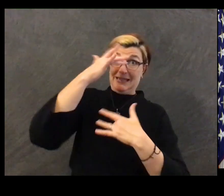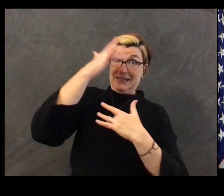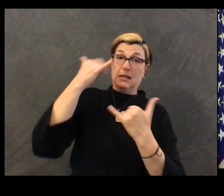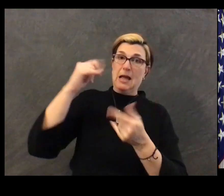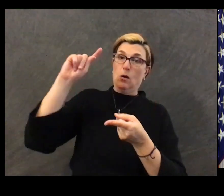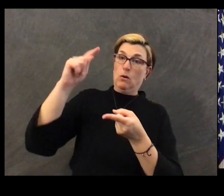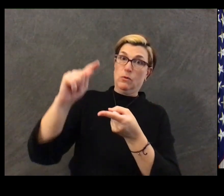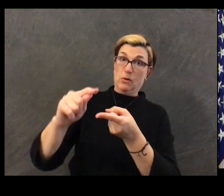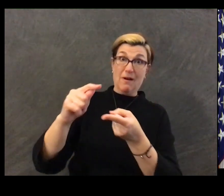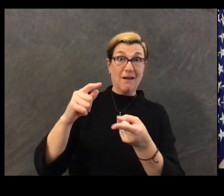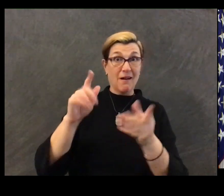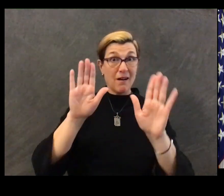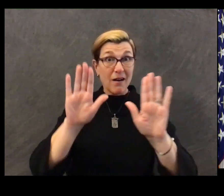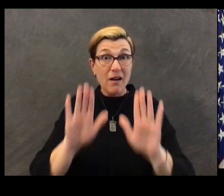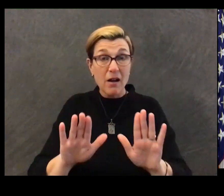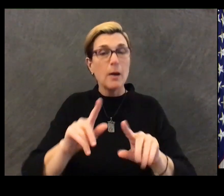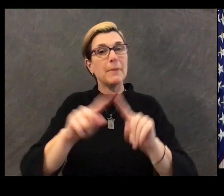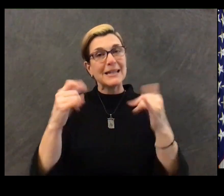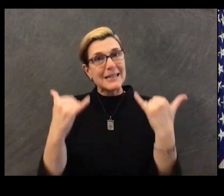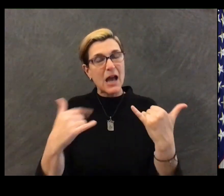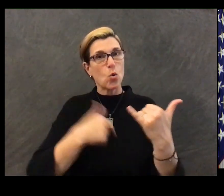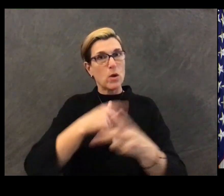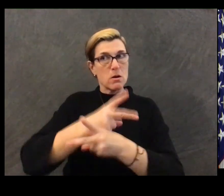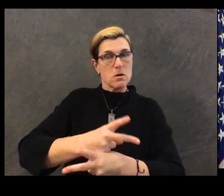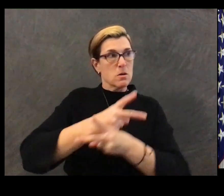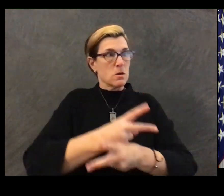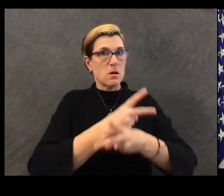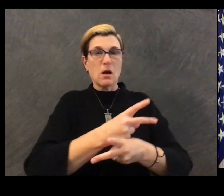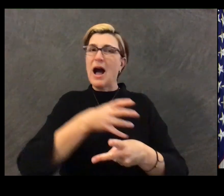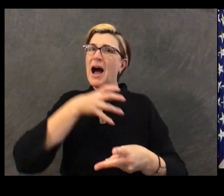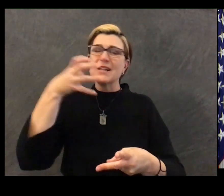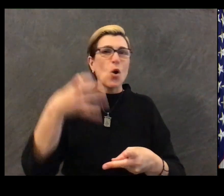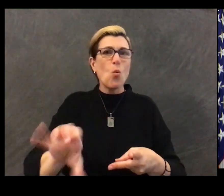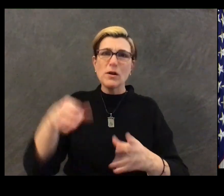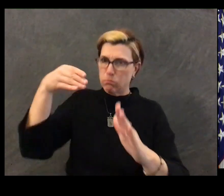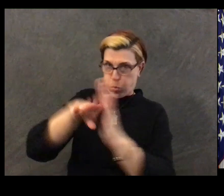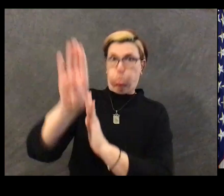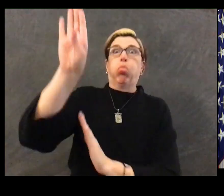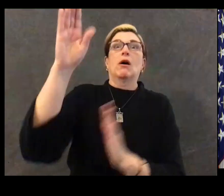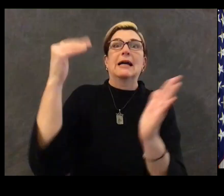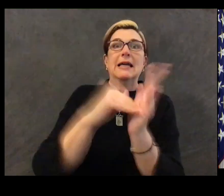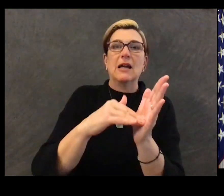we must guard against a dangerous rebound we don't want to rebound that's so important this is what we're just talking about we don't want to rebound